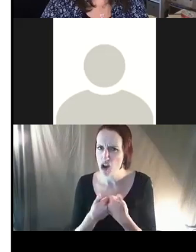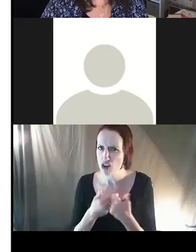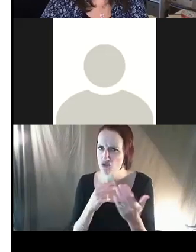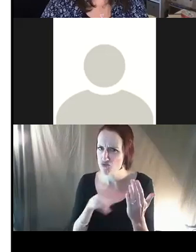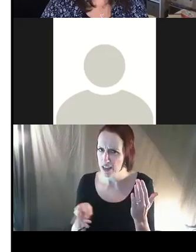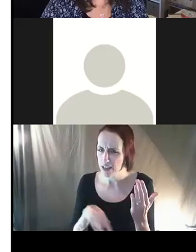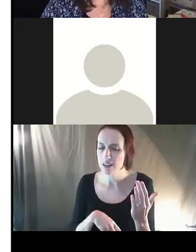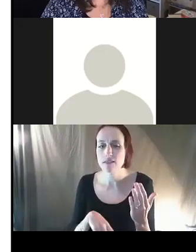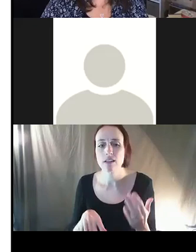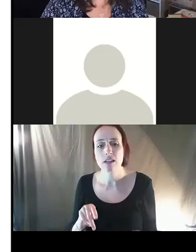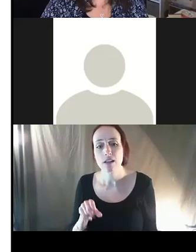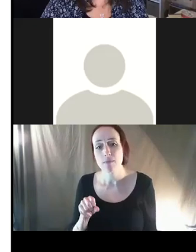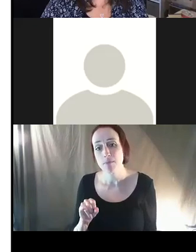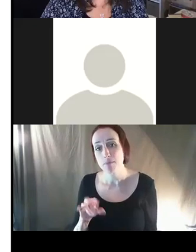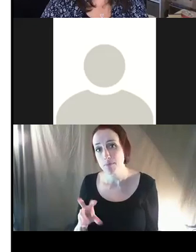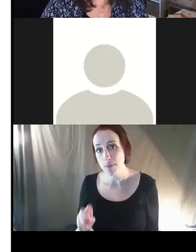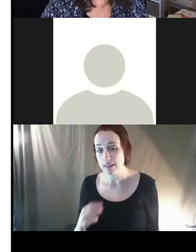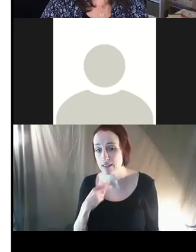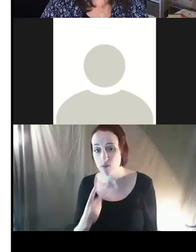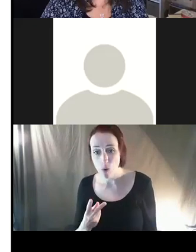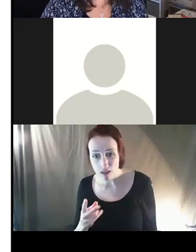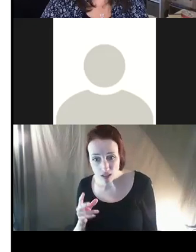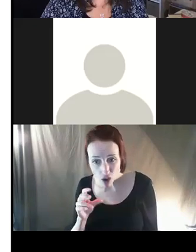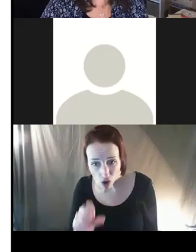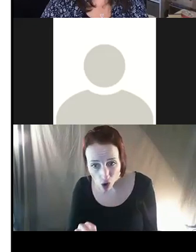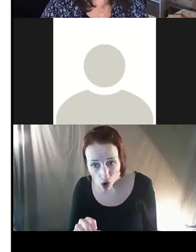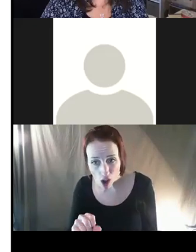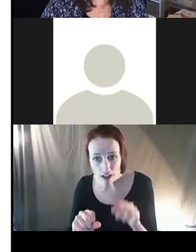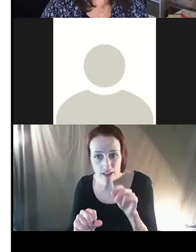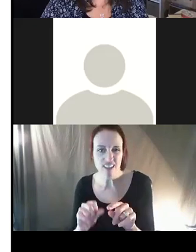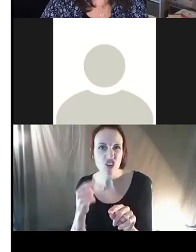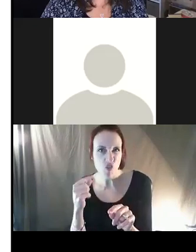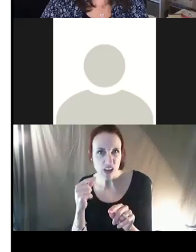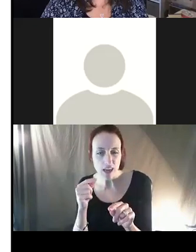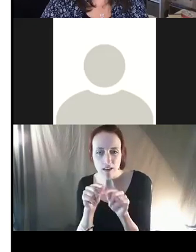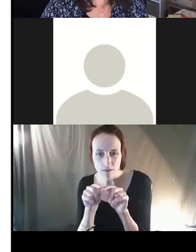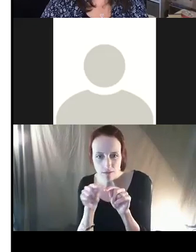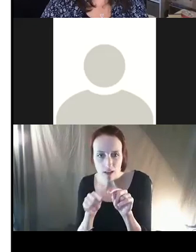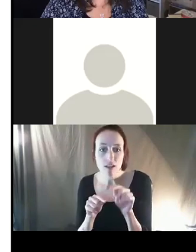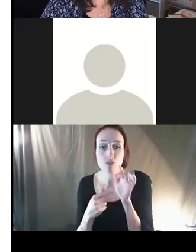voice items that have been caught, so this is an example of what not to do.